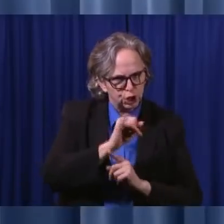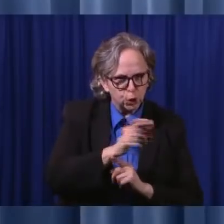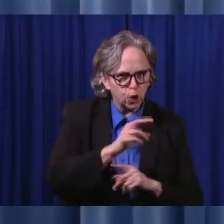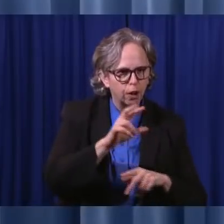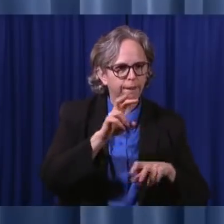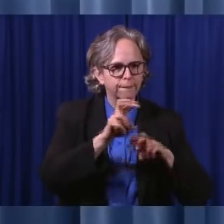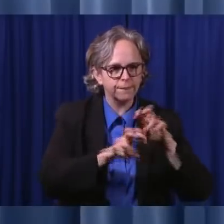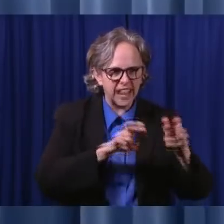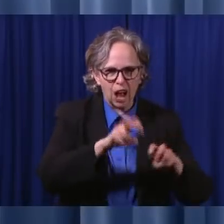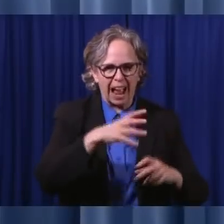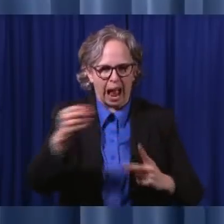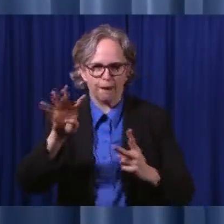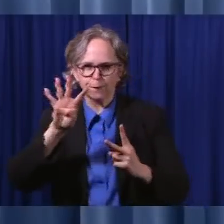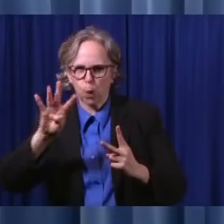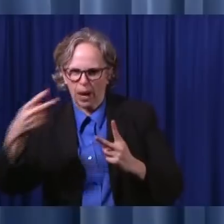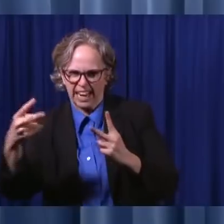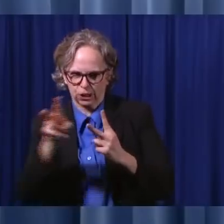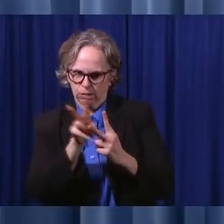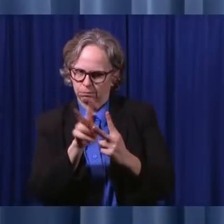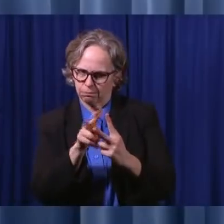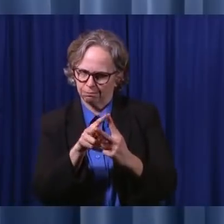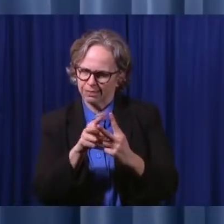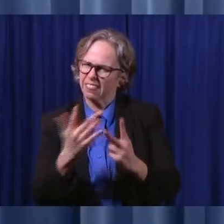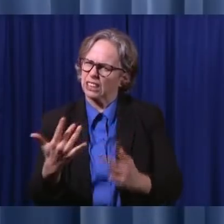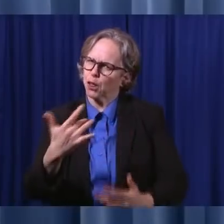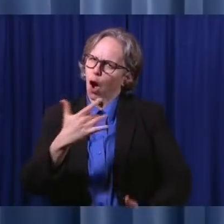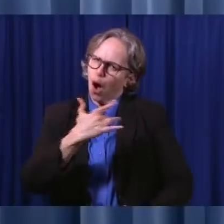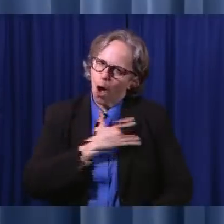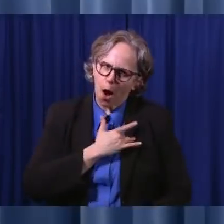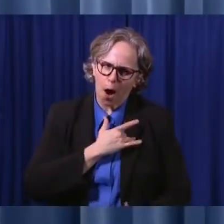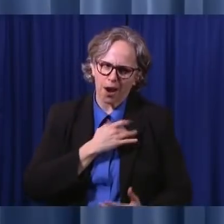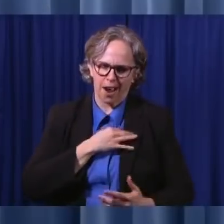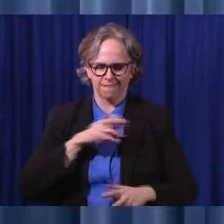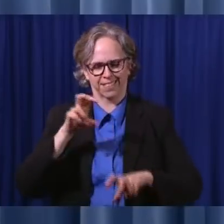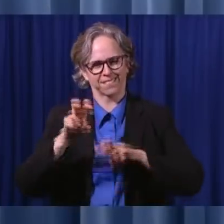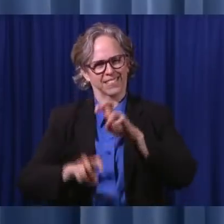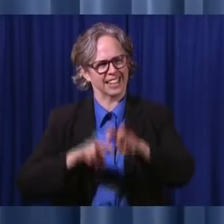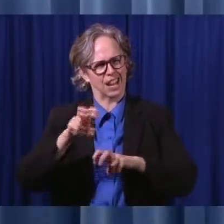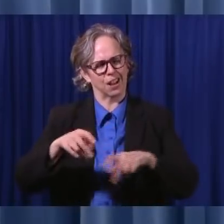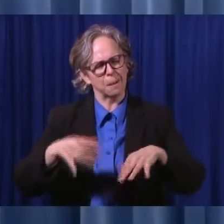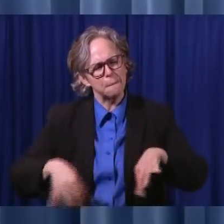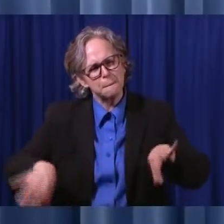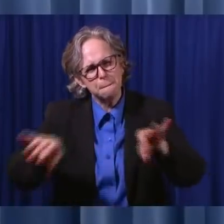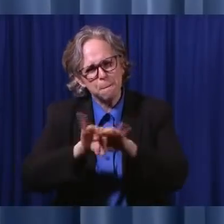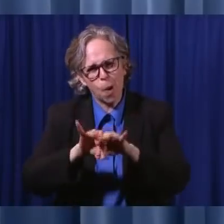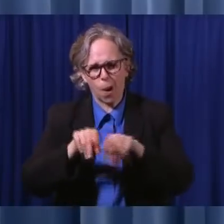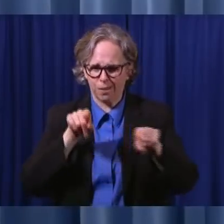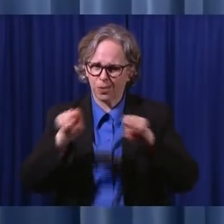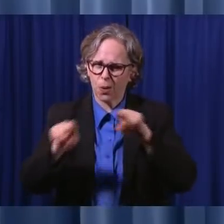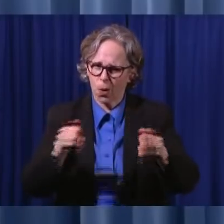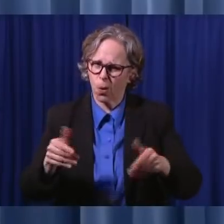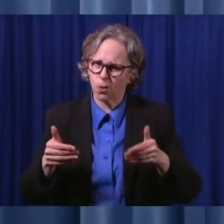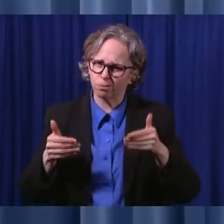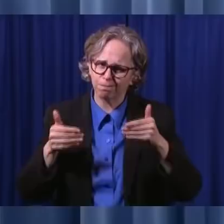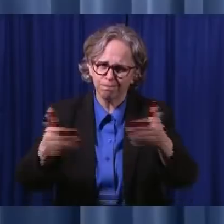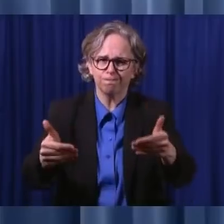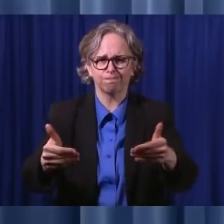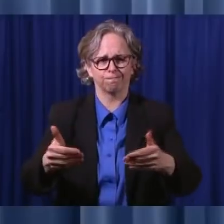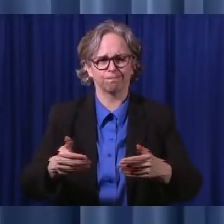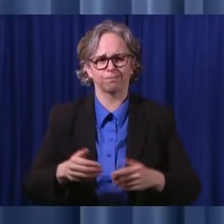WILL BE ABLE TO FIND A WAY. AND THAT'S TO BE ALLOWED FOR THE JUNIOR FAIR AND THAT'S AT THE